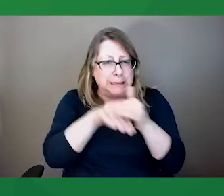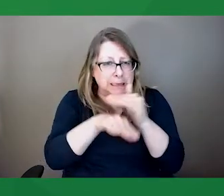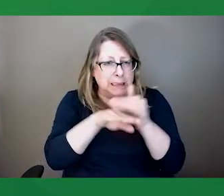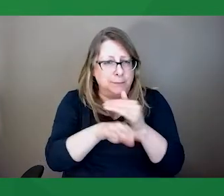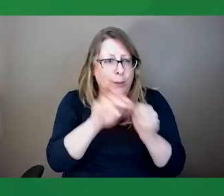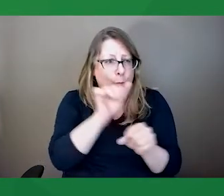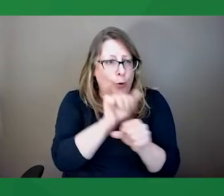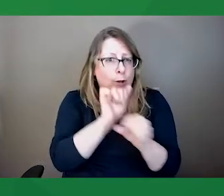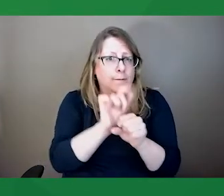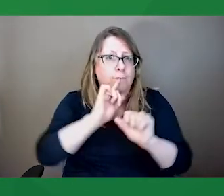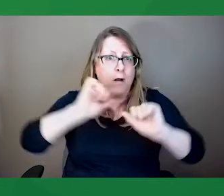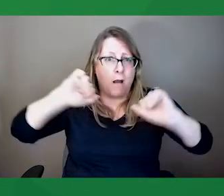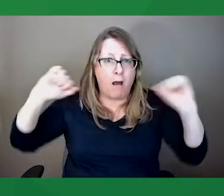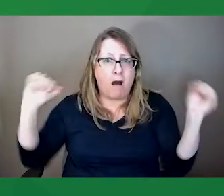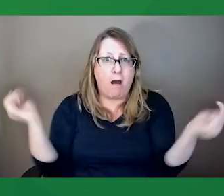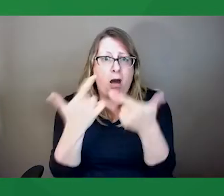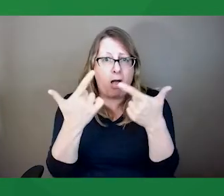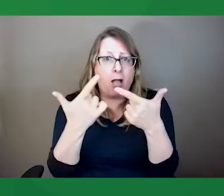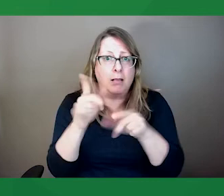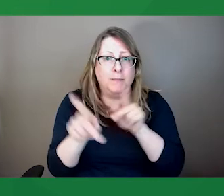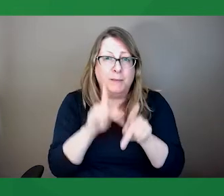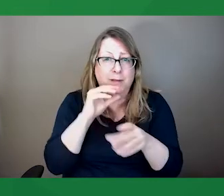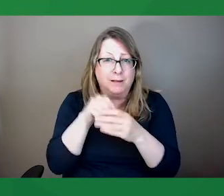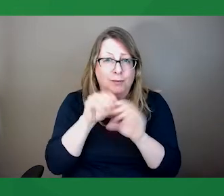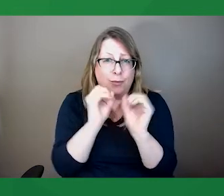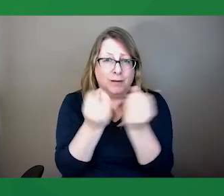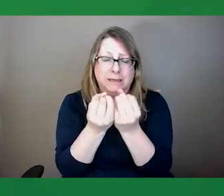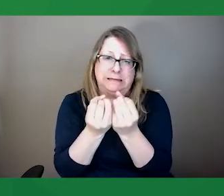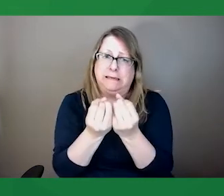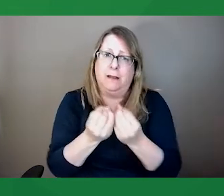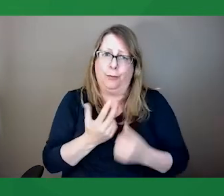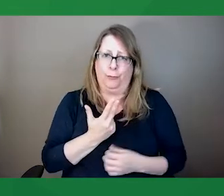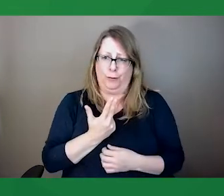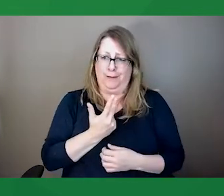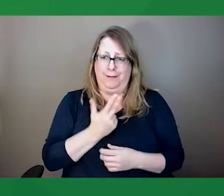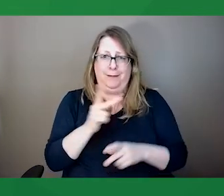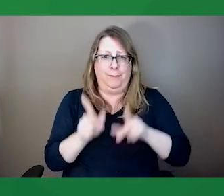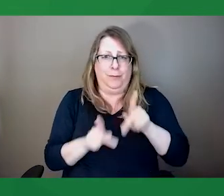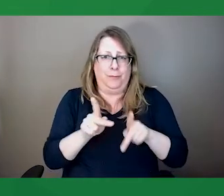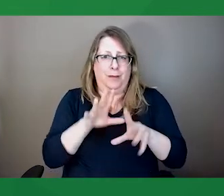four people if you're counting yourself, and that's not going to be enough. What you want to be able to do